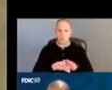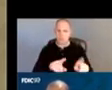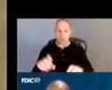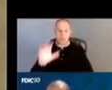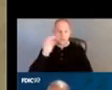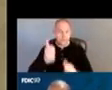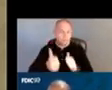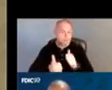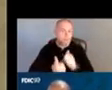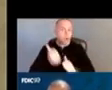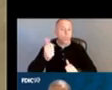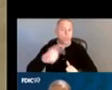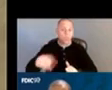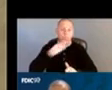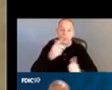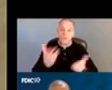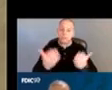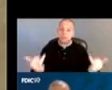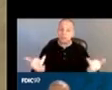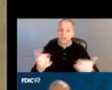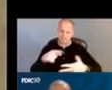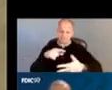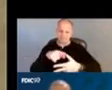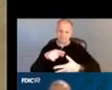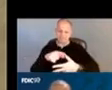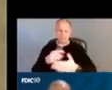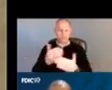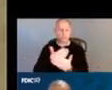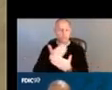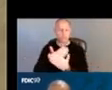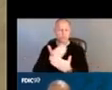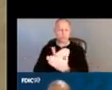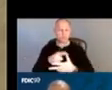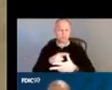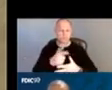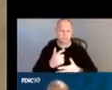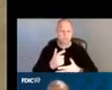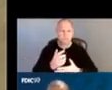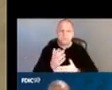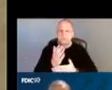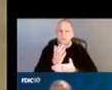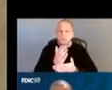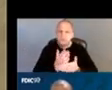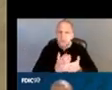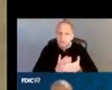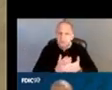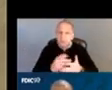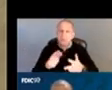participants are rookies. With some sprinkle of skilled and a few veterans in there as